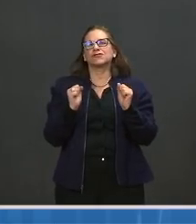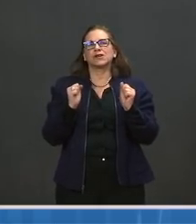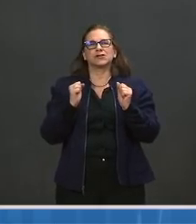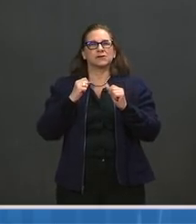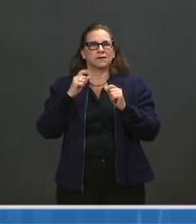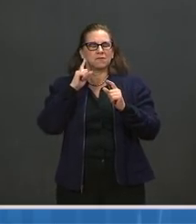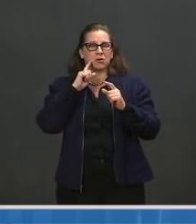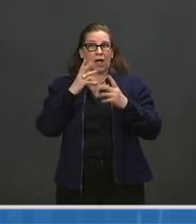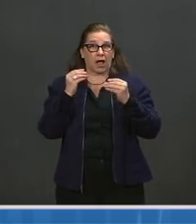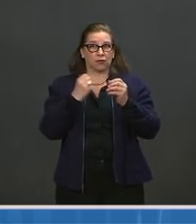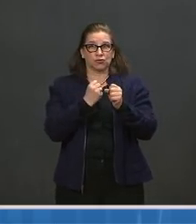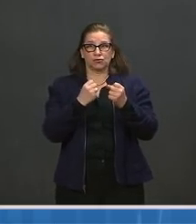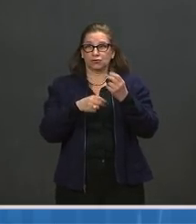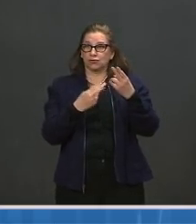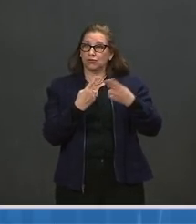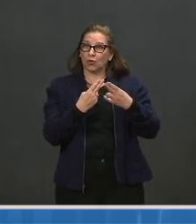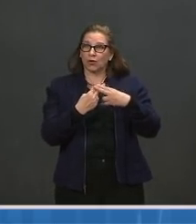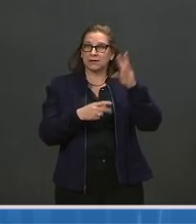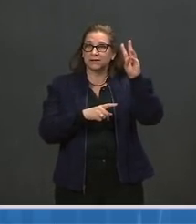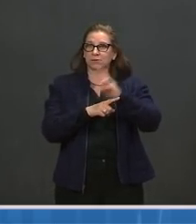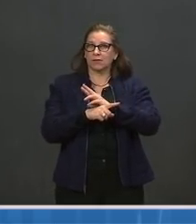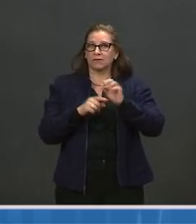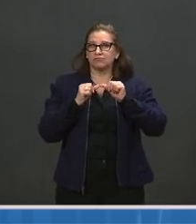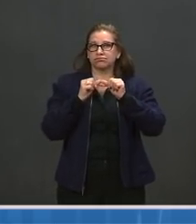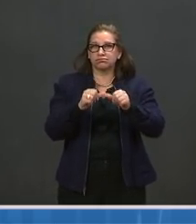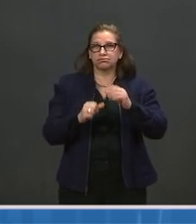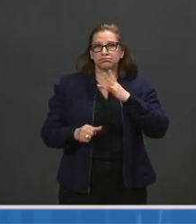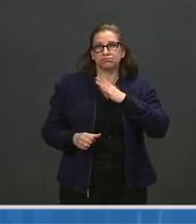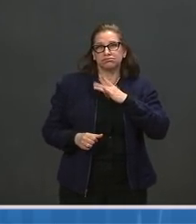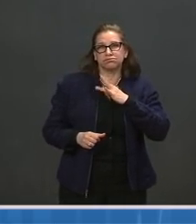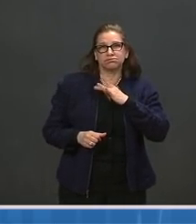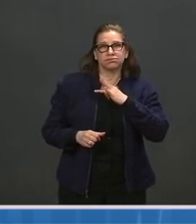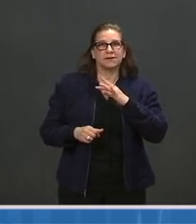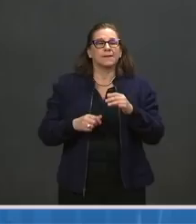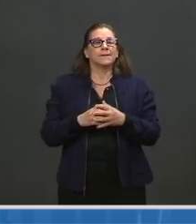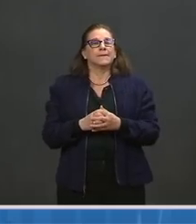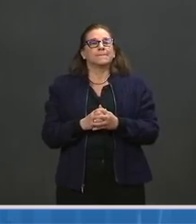authorization or emergency use is already in play in more